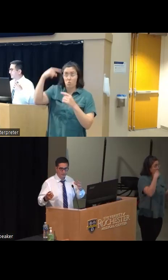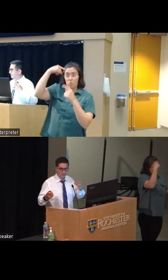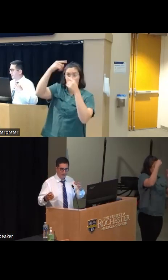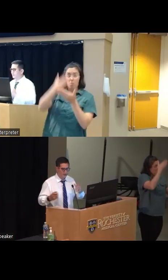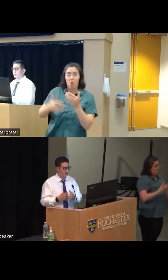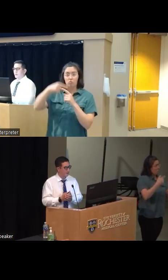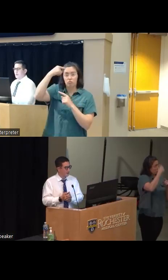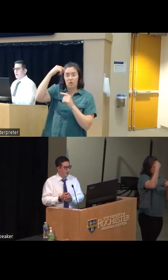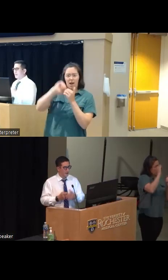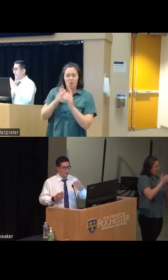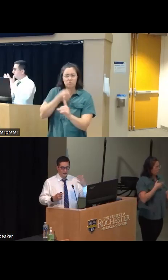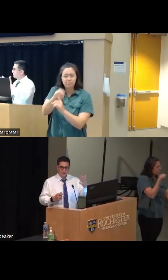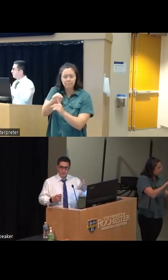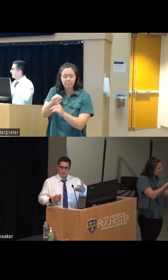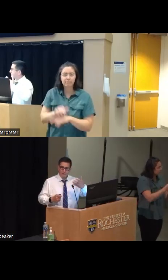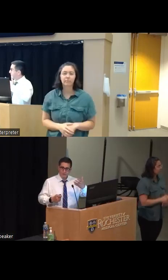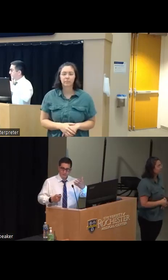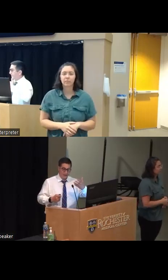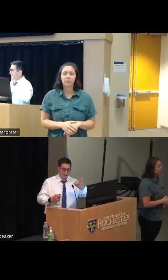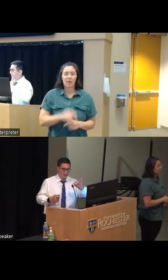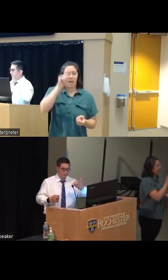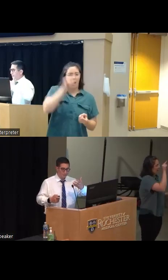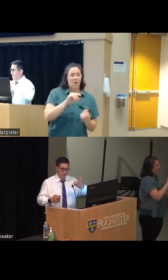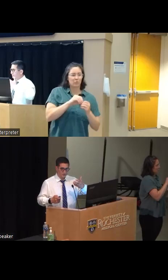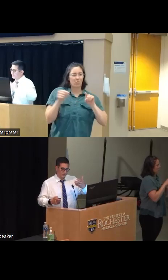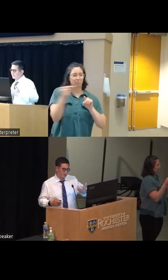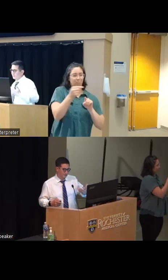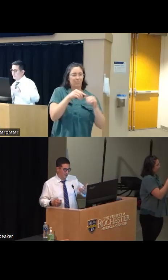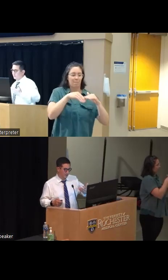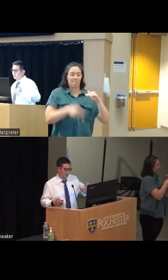it might be impaired and less is known about the bottom-up approach and so this is a lot